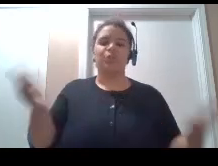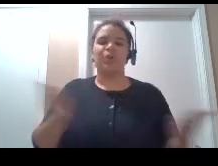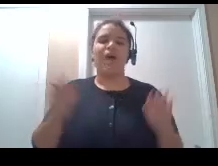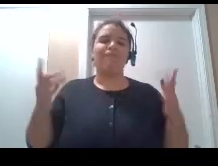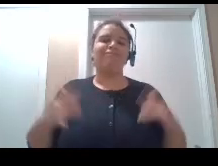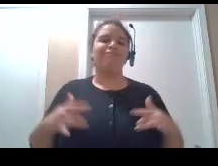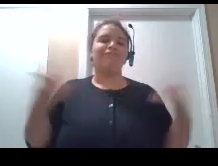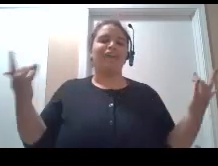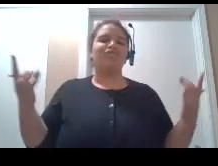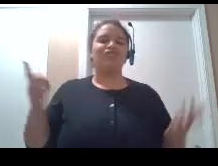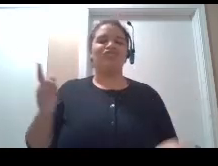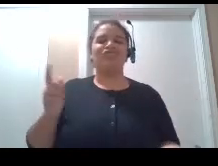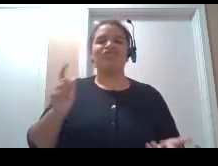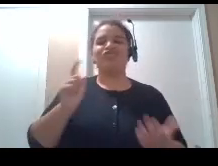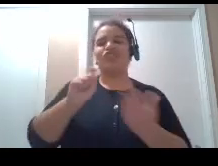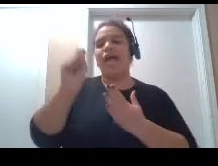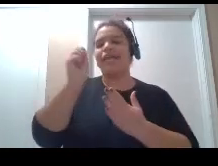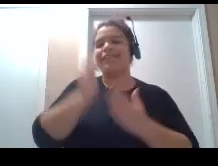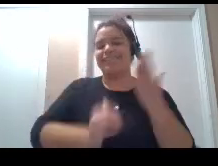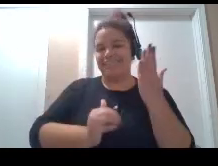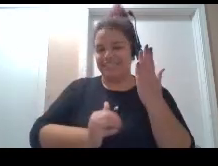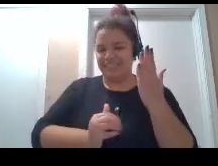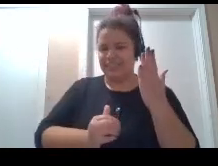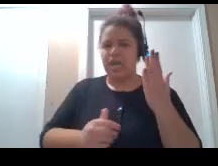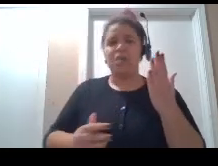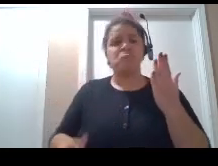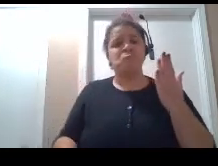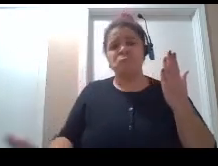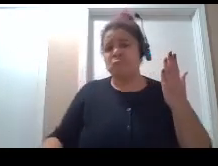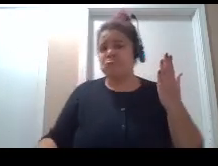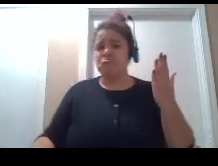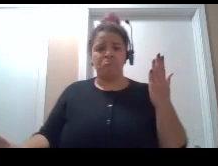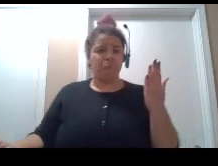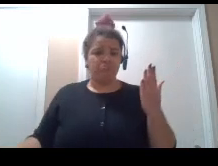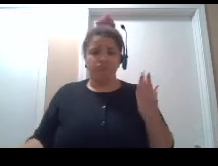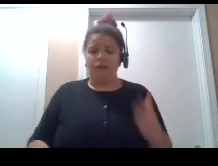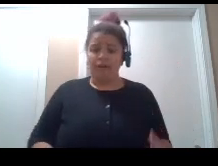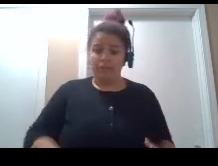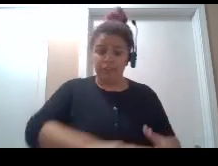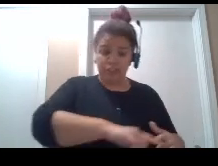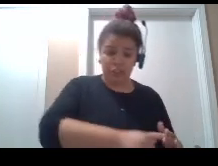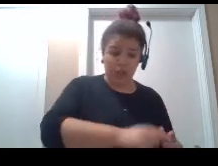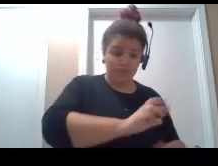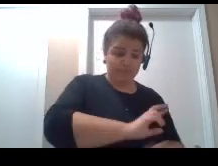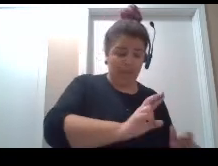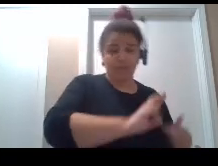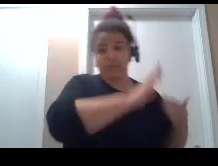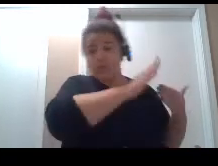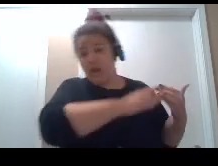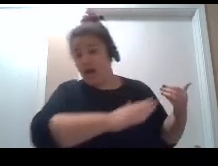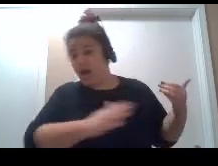with the candidate. This is a great tool to use throughout the preparation process to make sure nothing gets missed.